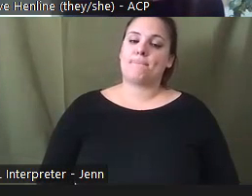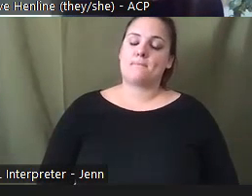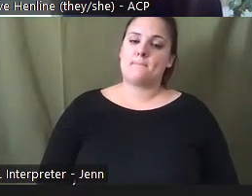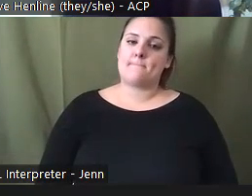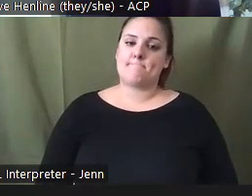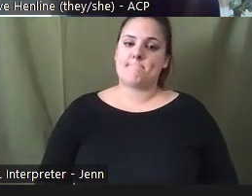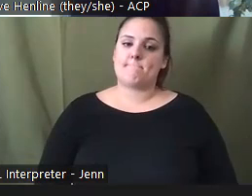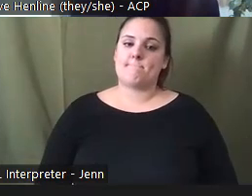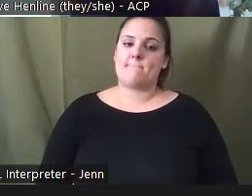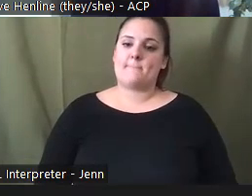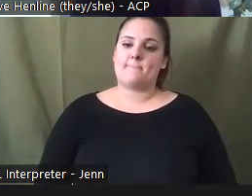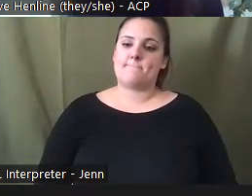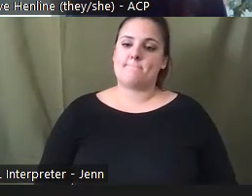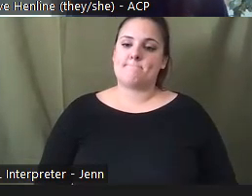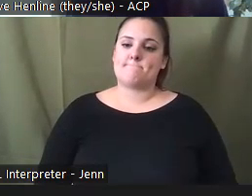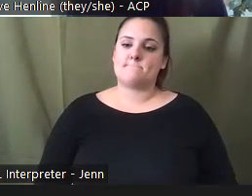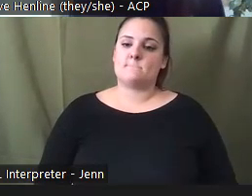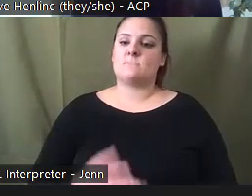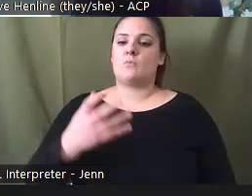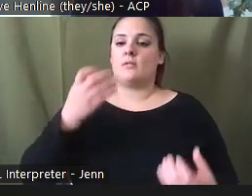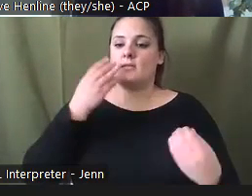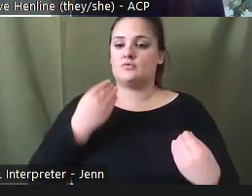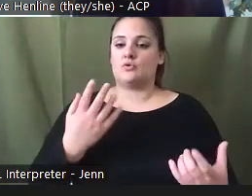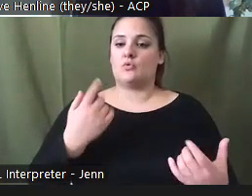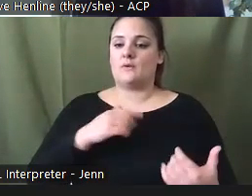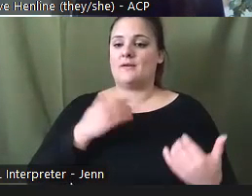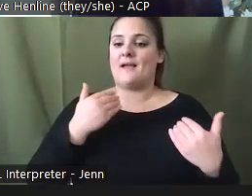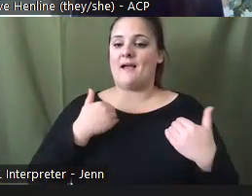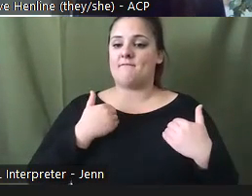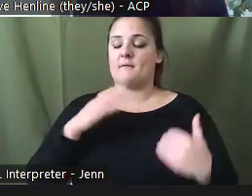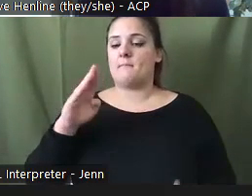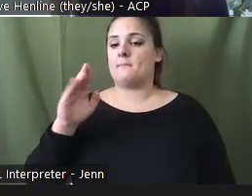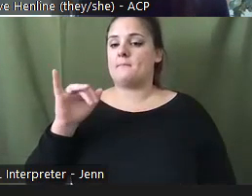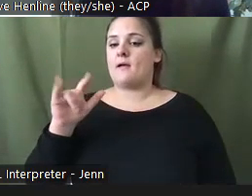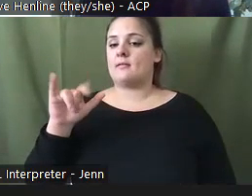I want to make sure you all know that we have a bilingual staff member who speaks Spanish.